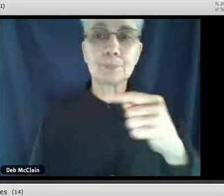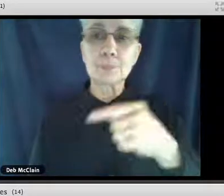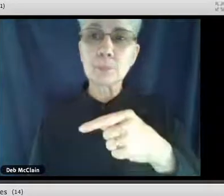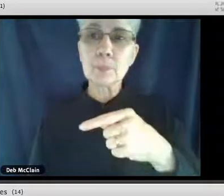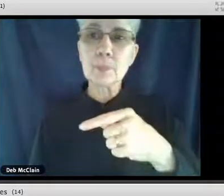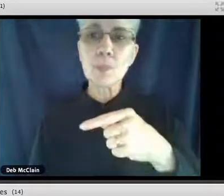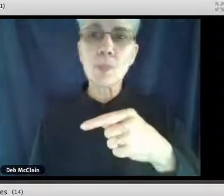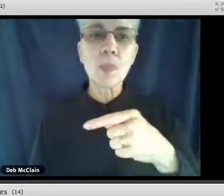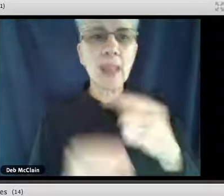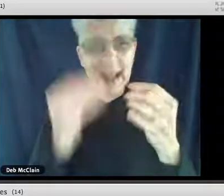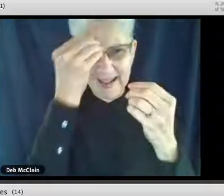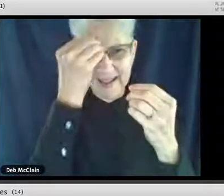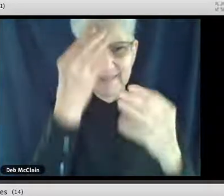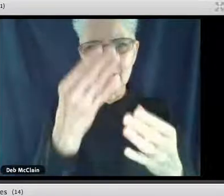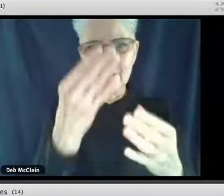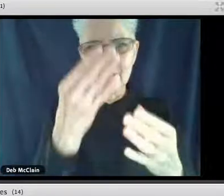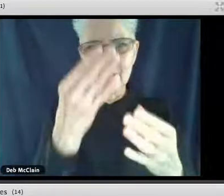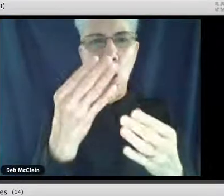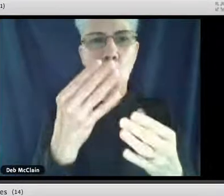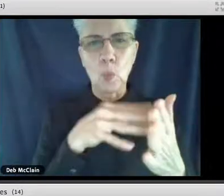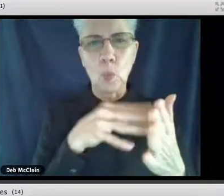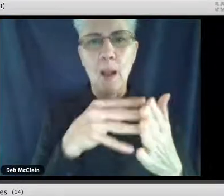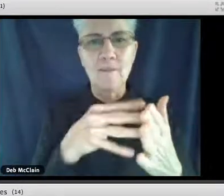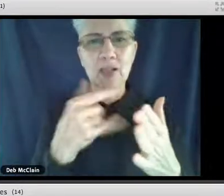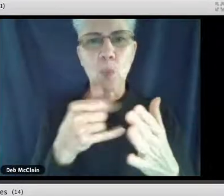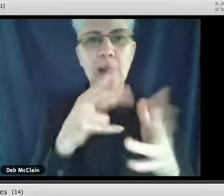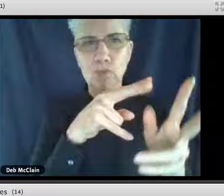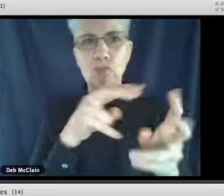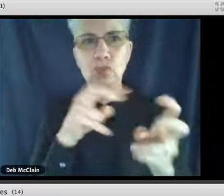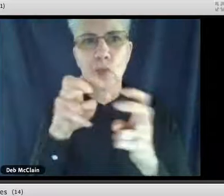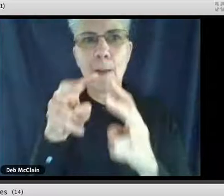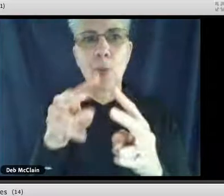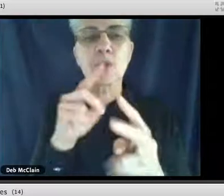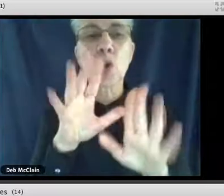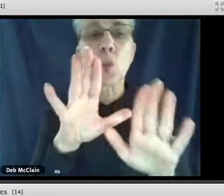this infographic is right here, and you can grab it. This is a really great way to help you,